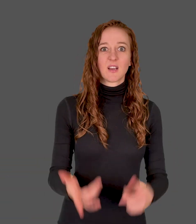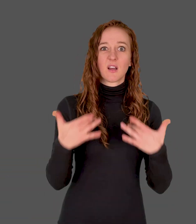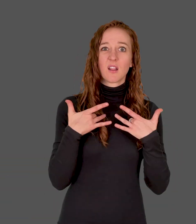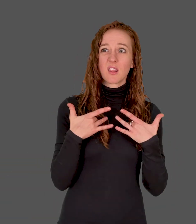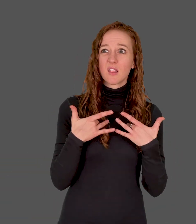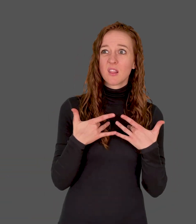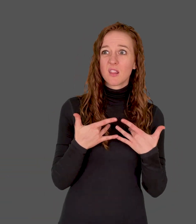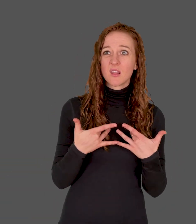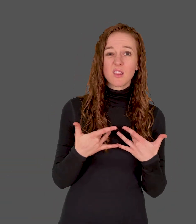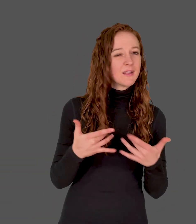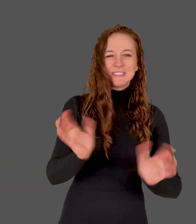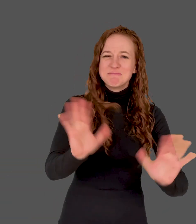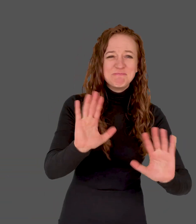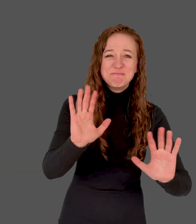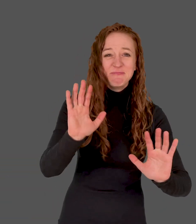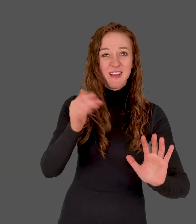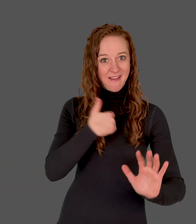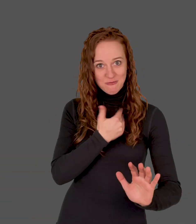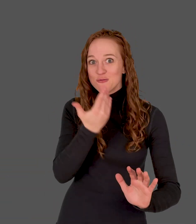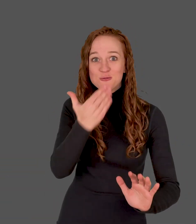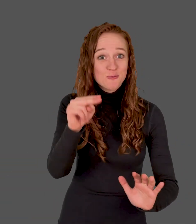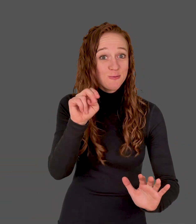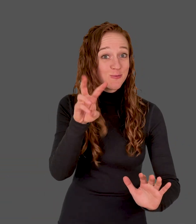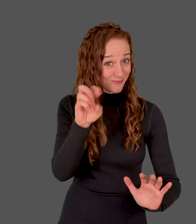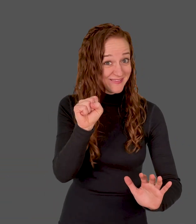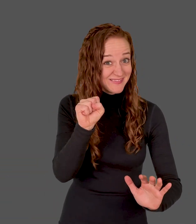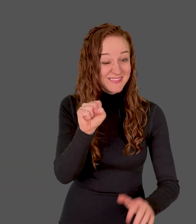Despair not… There is some good news!